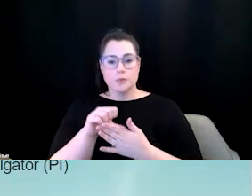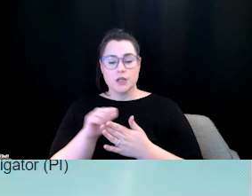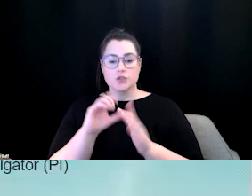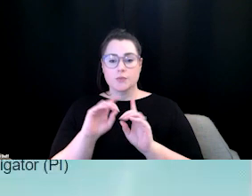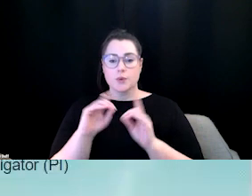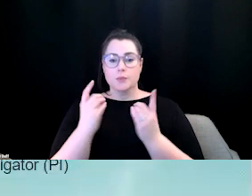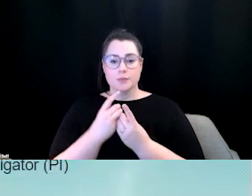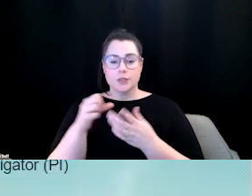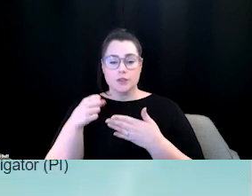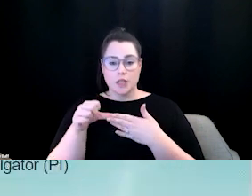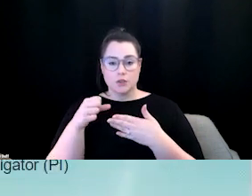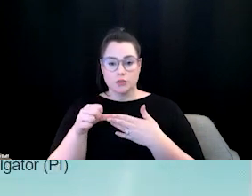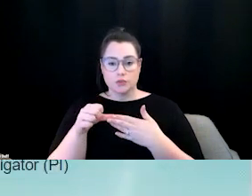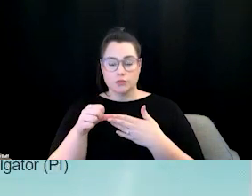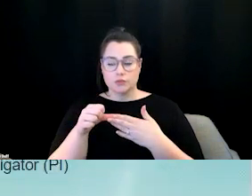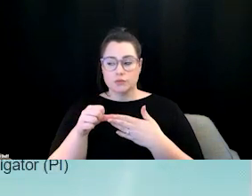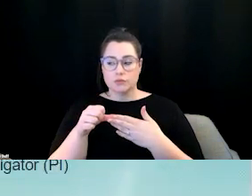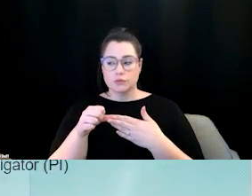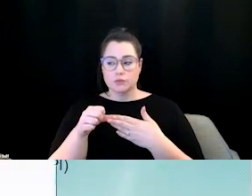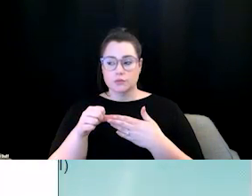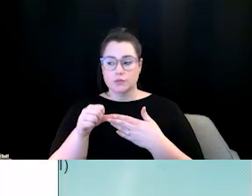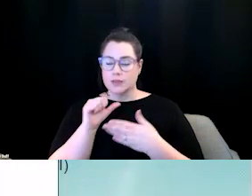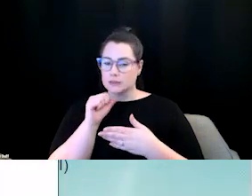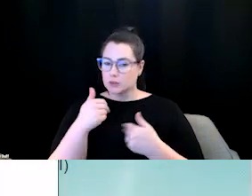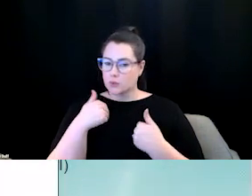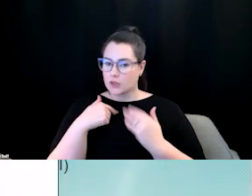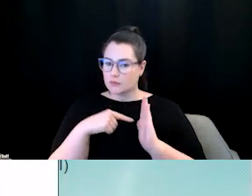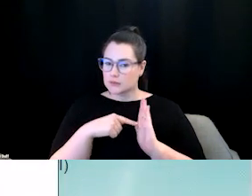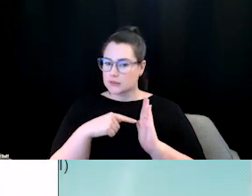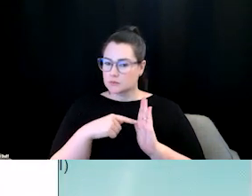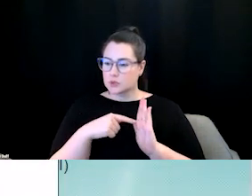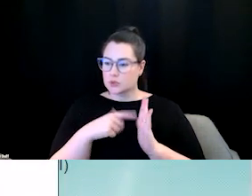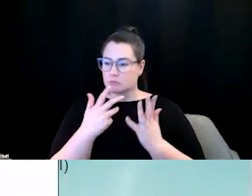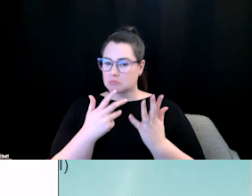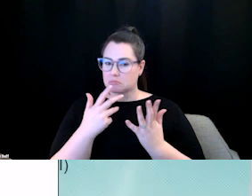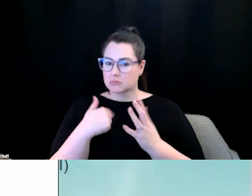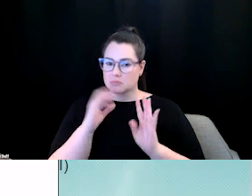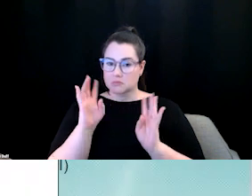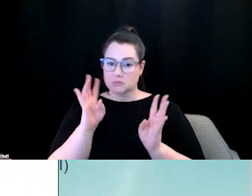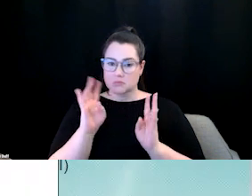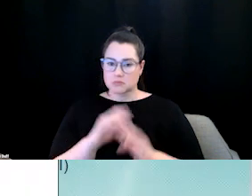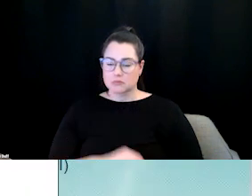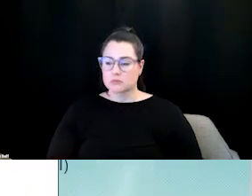I don't have a sample of a letter here. I'm just going to go ahead and upload a random file.